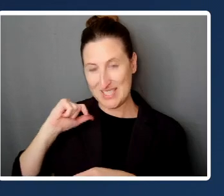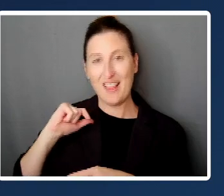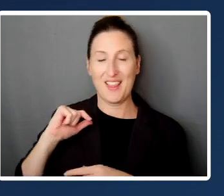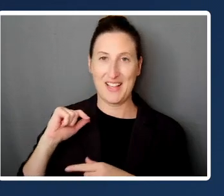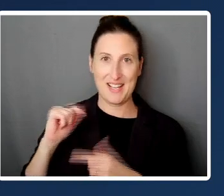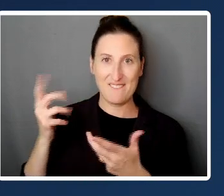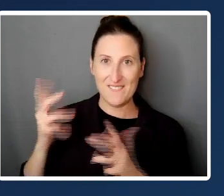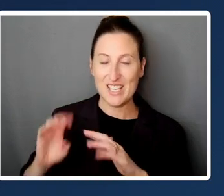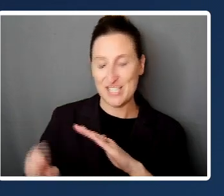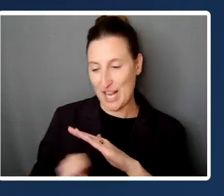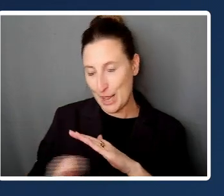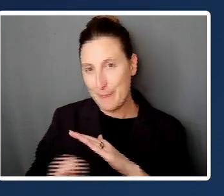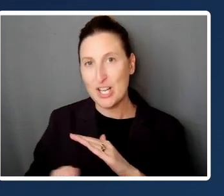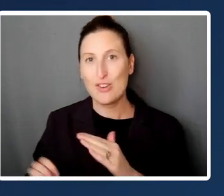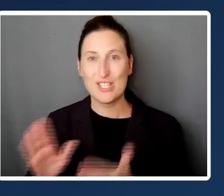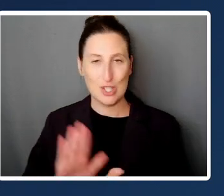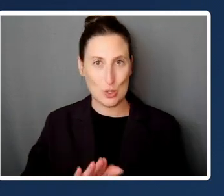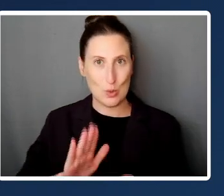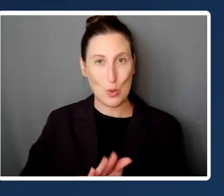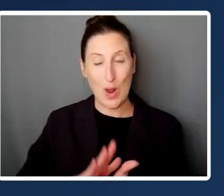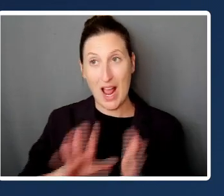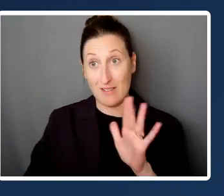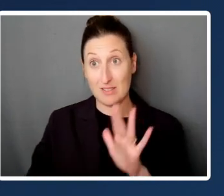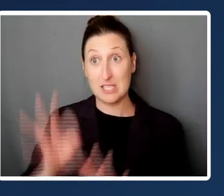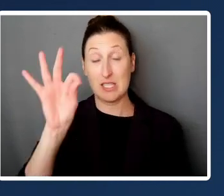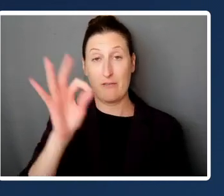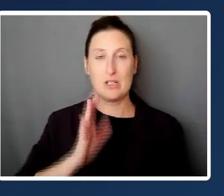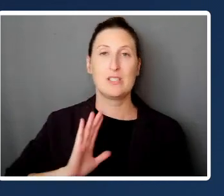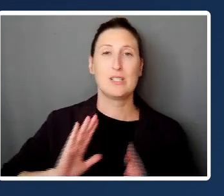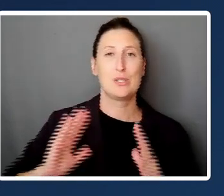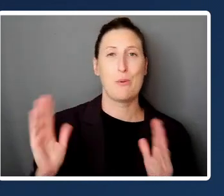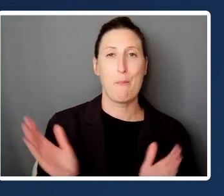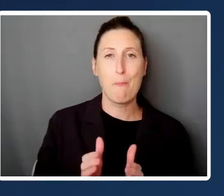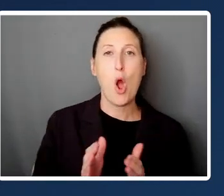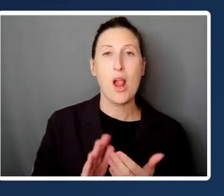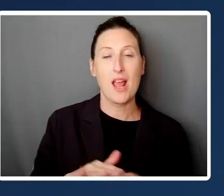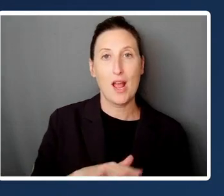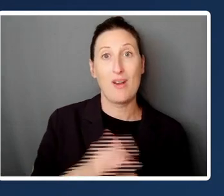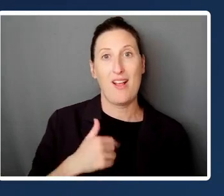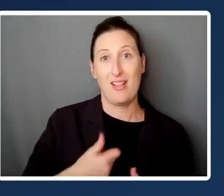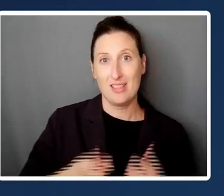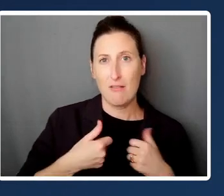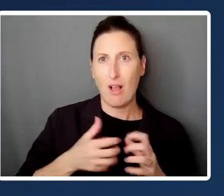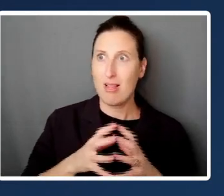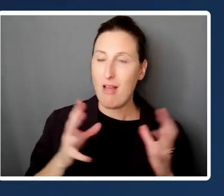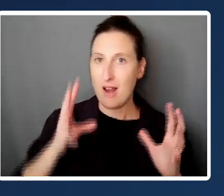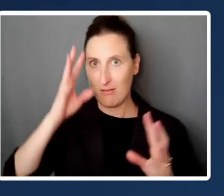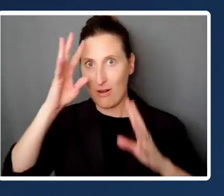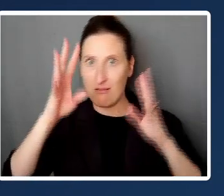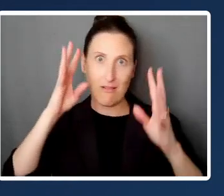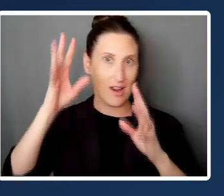a very -- in a small suburb where I live, lots of creative people in kind of -- who have kind of set